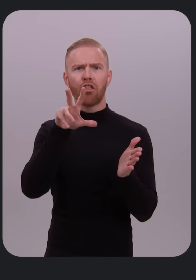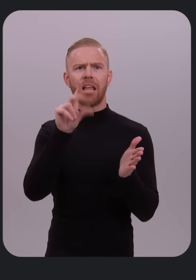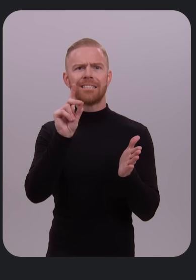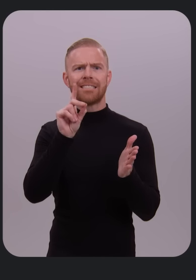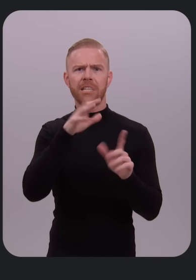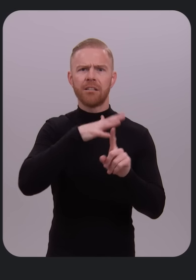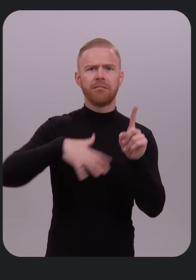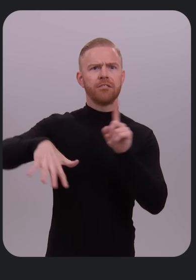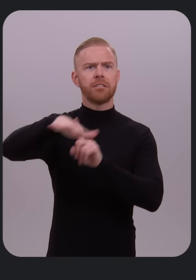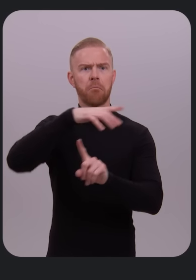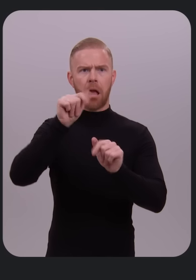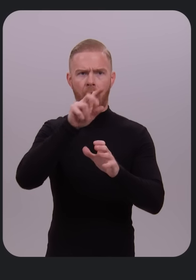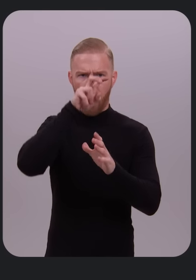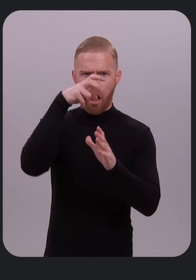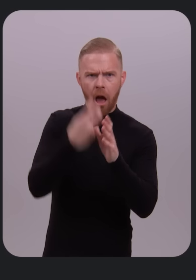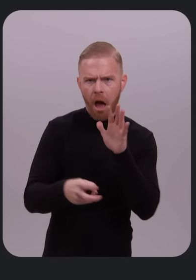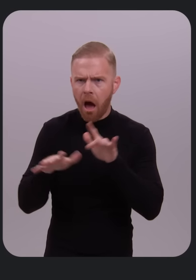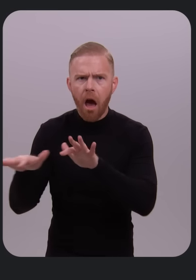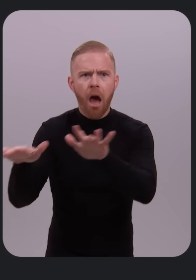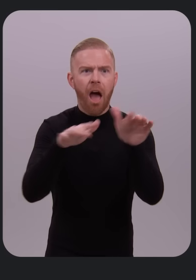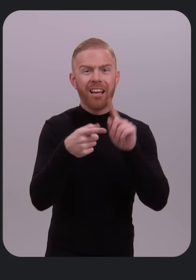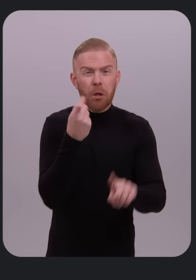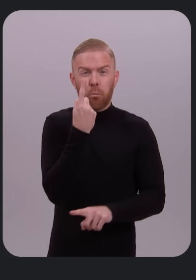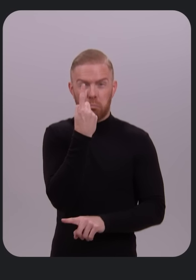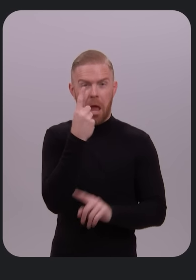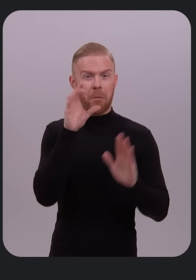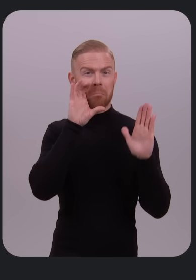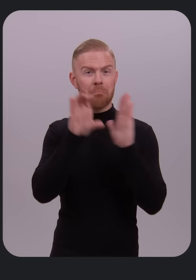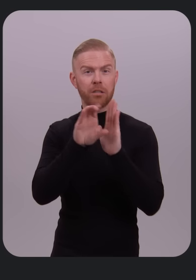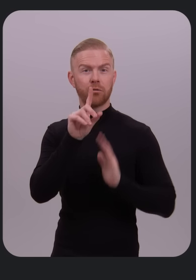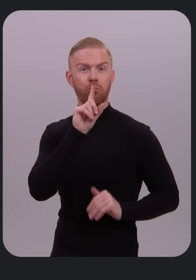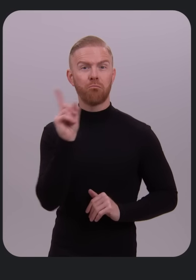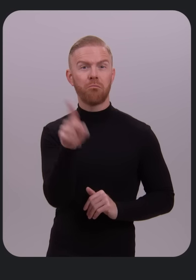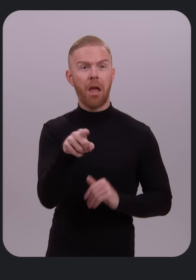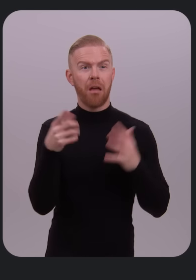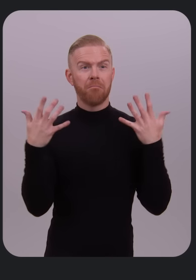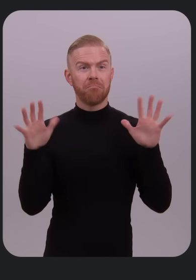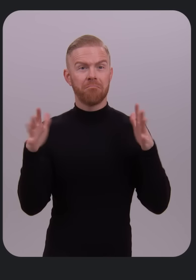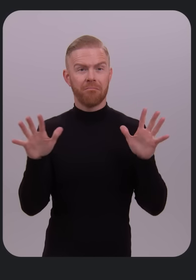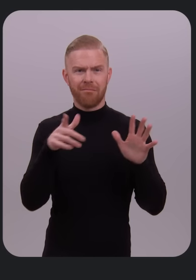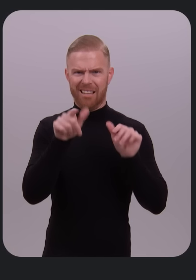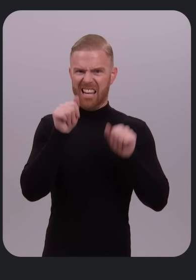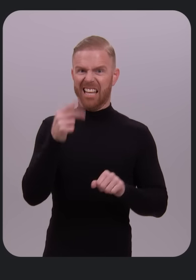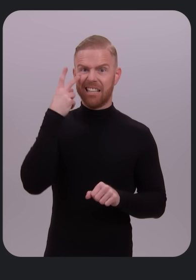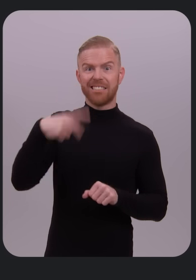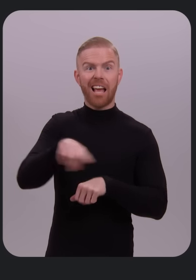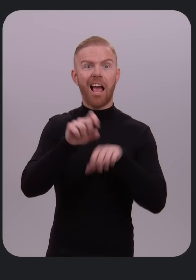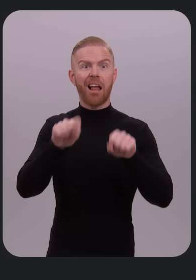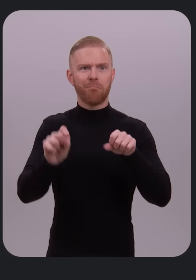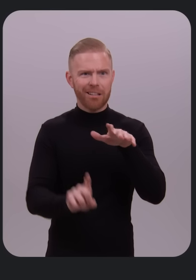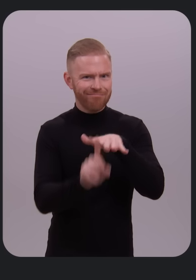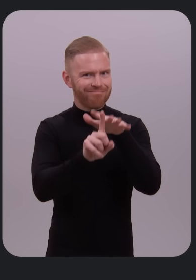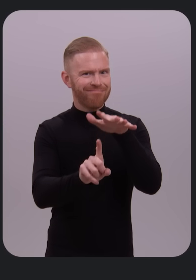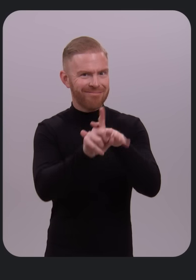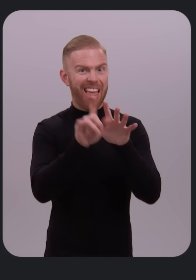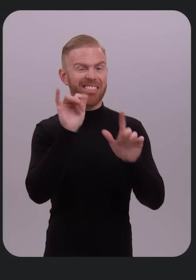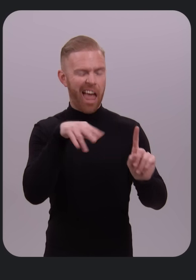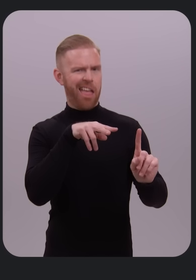a single image prompt. You can already see these capabilities emerging in the way Gemini can use its world knowledge